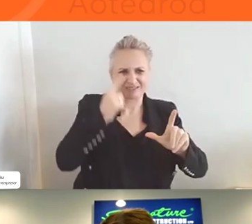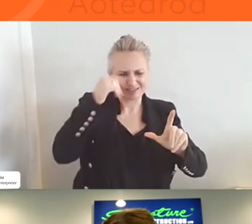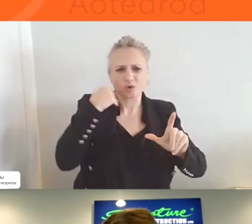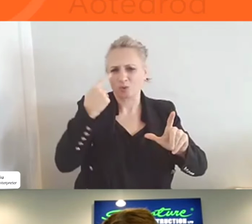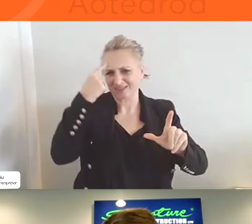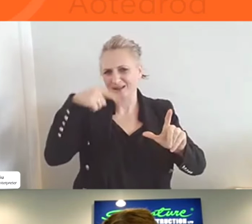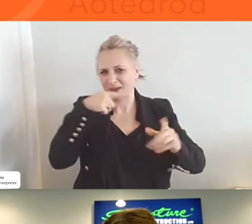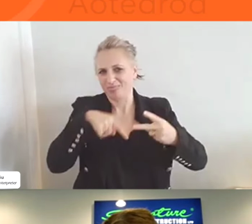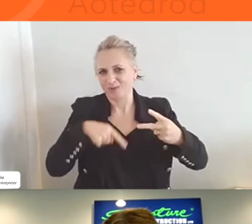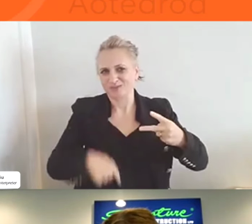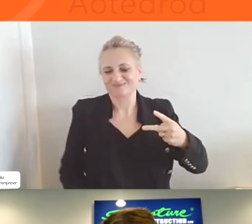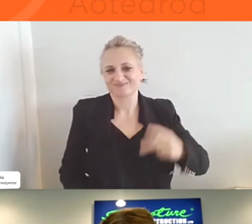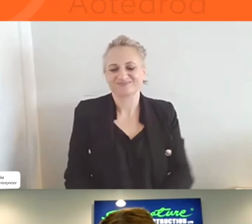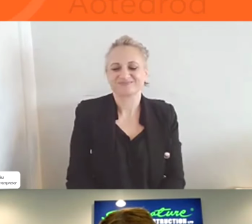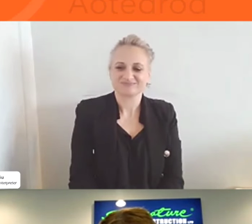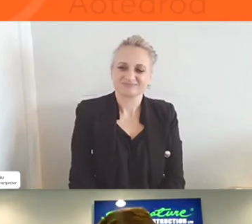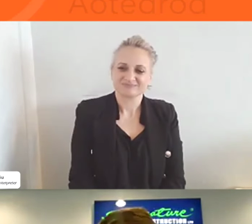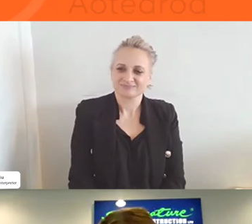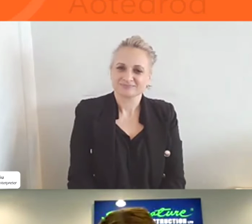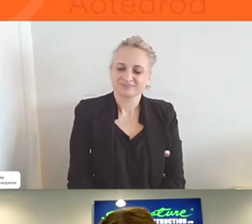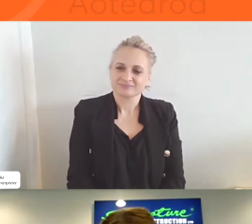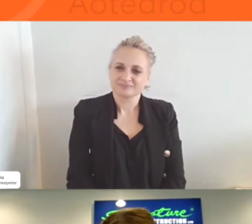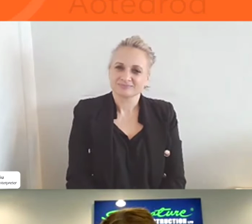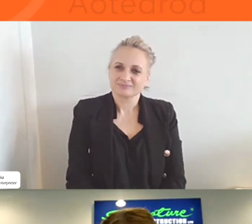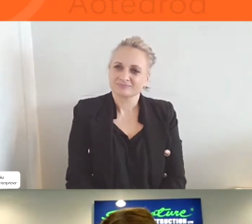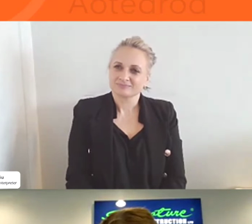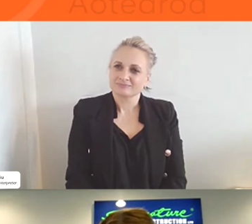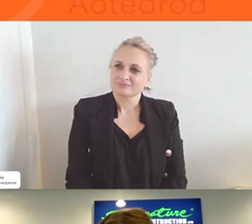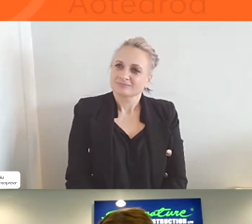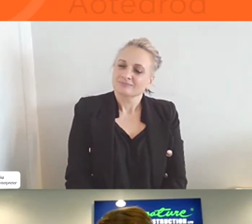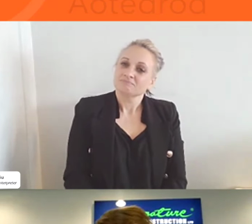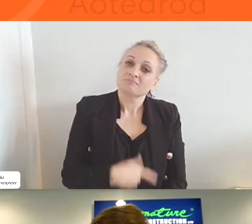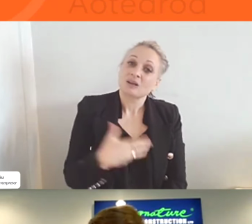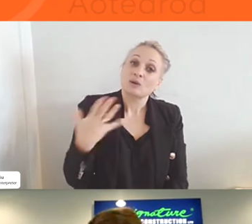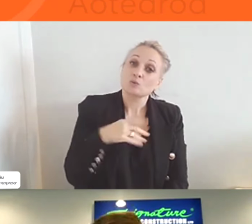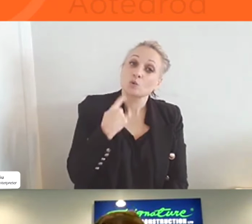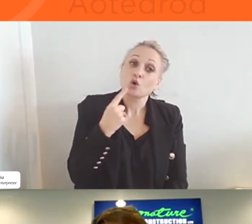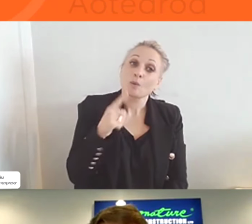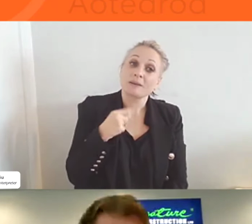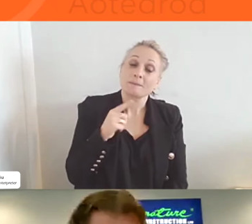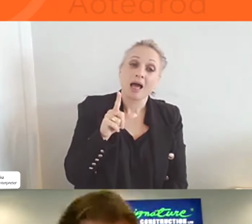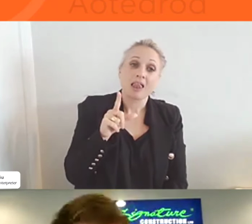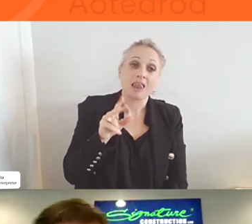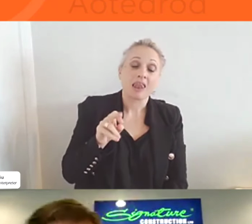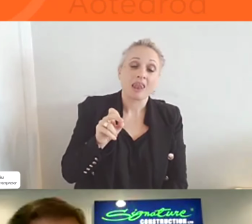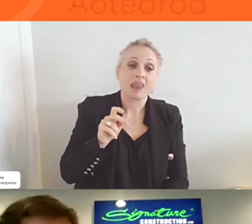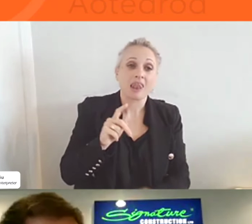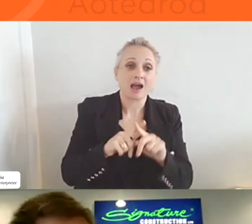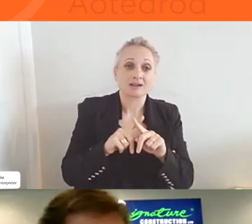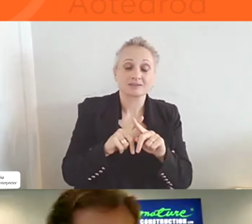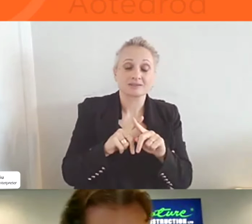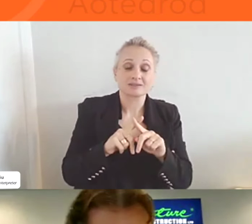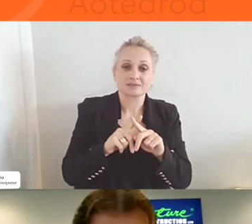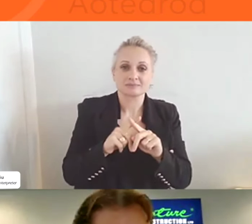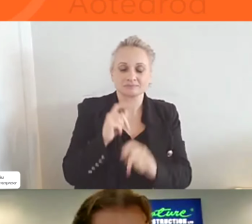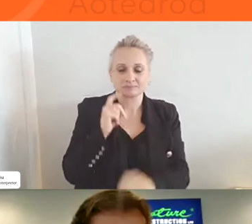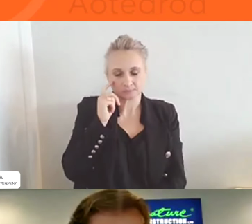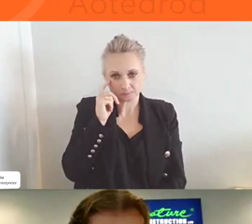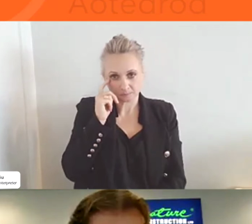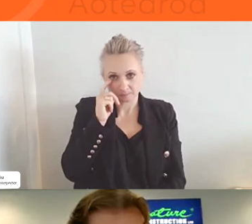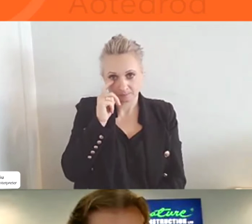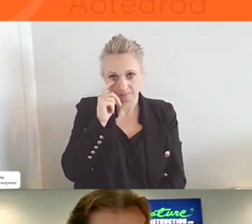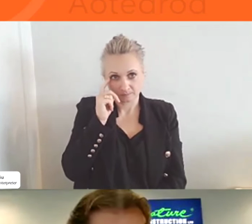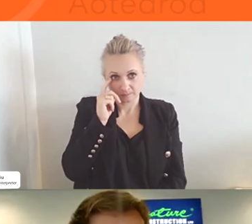Yeah. Anyone else on lux? I think Helen touched on one element of